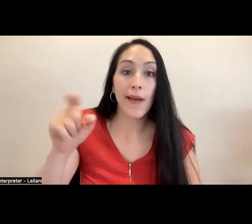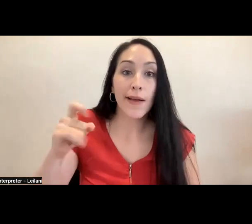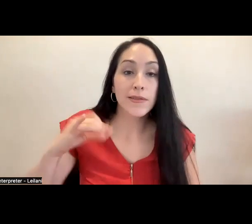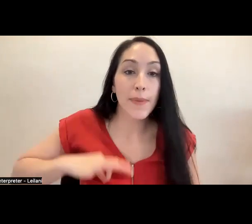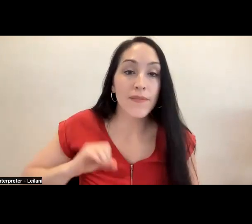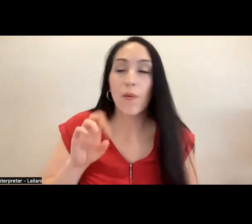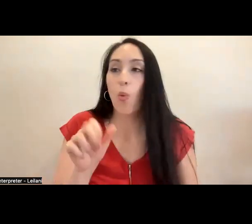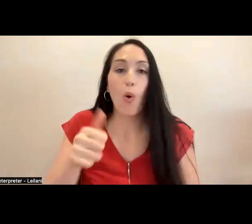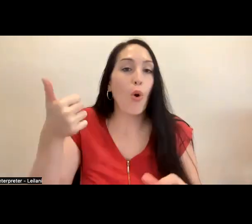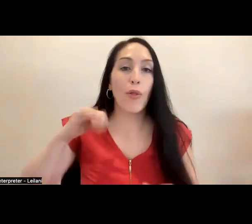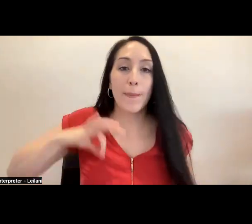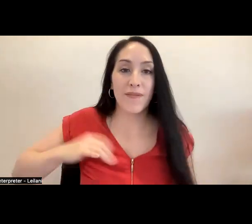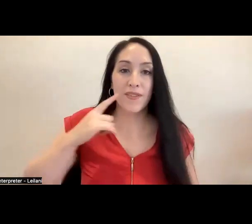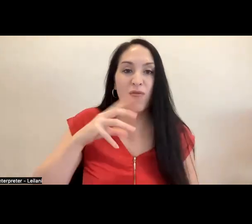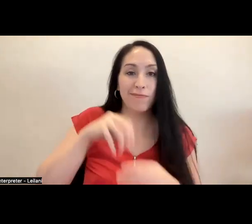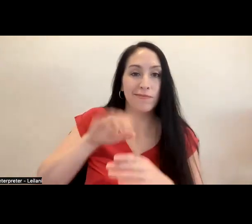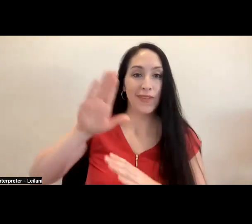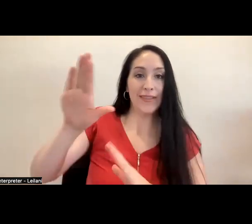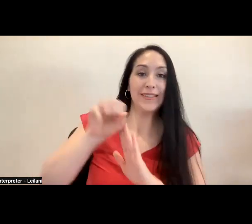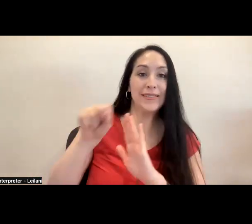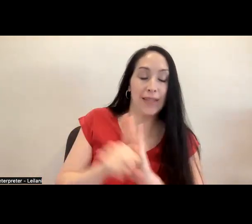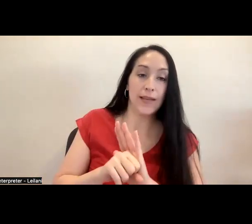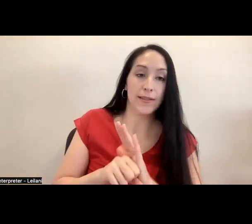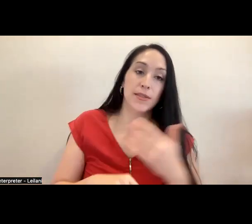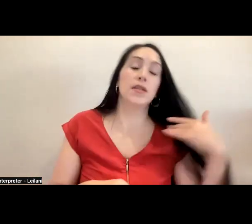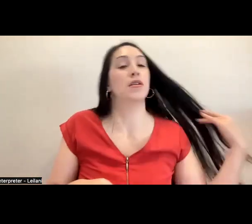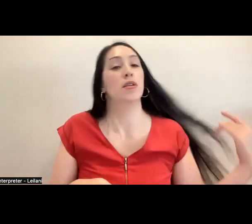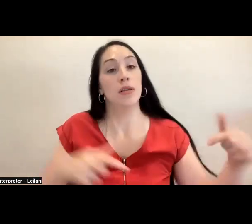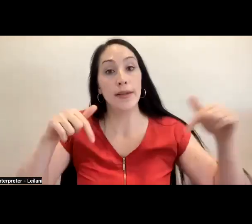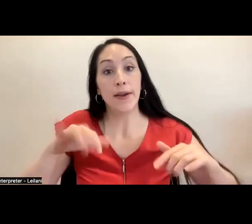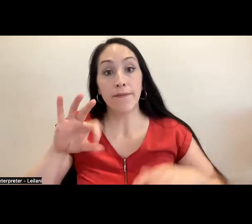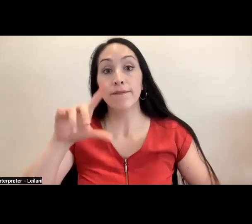able, of course, I'm gonna top Florida as being the best for full radiance.